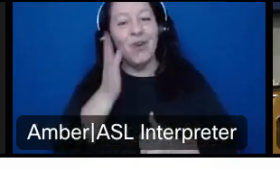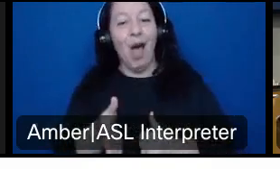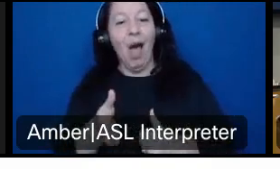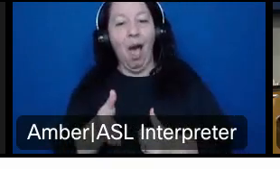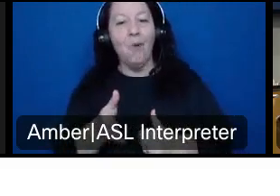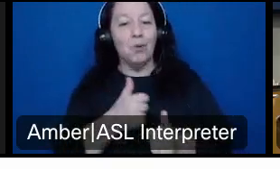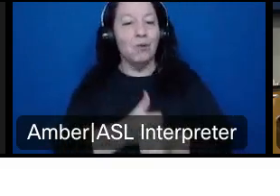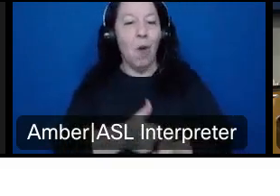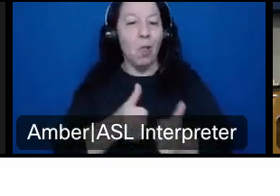Um.